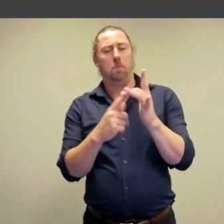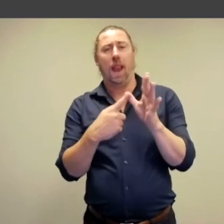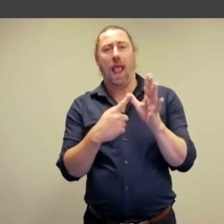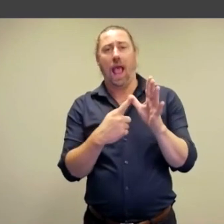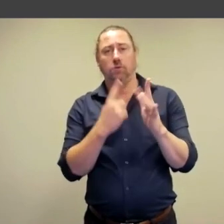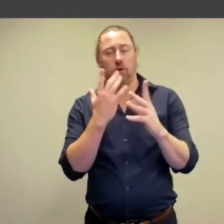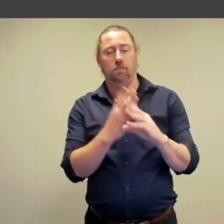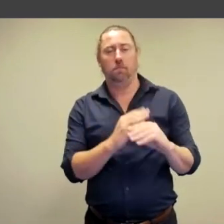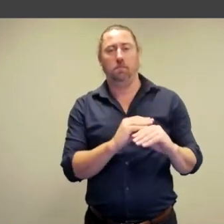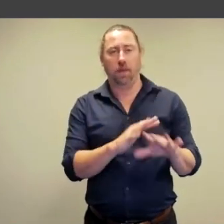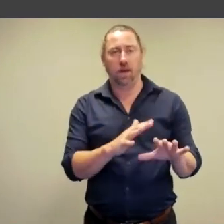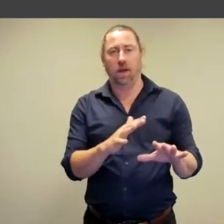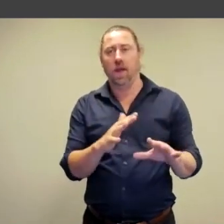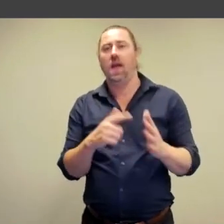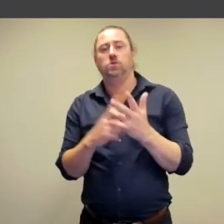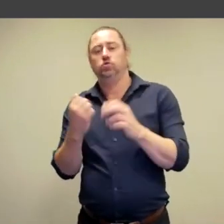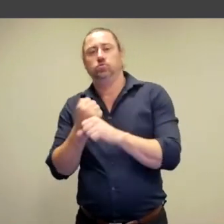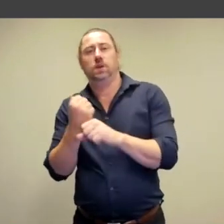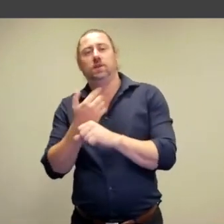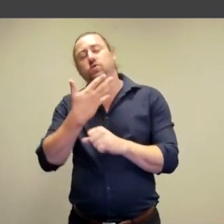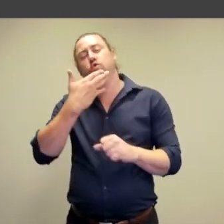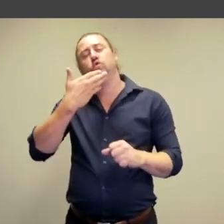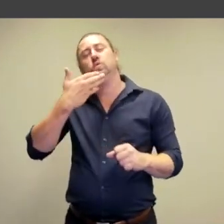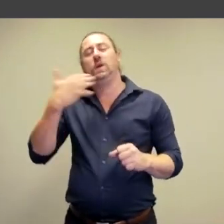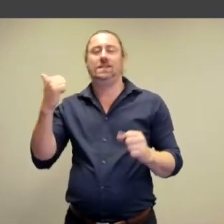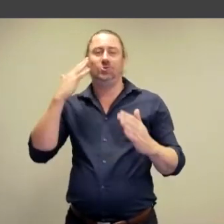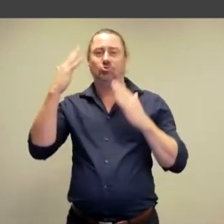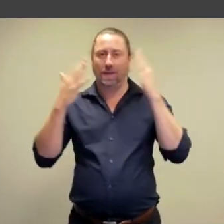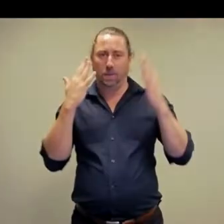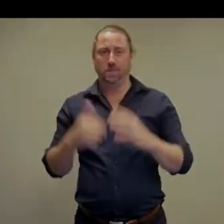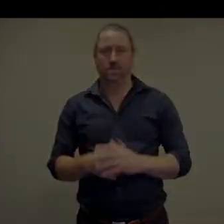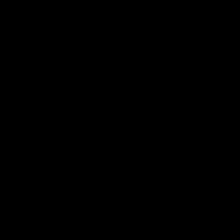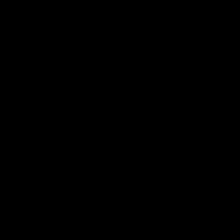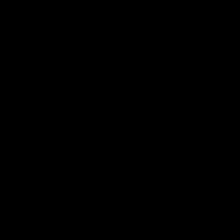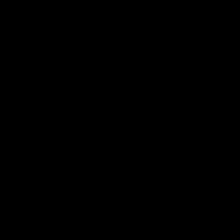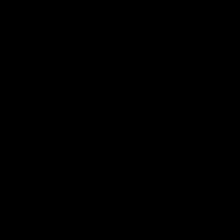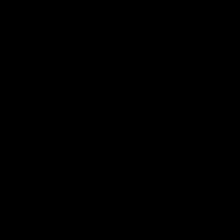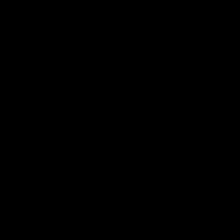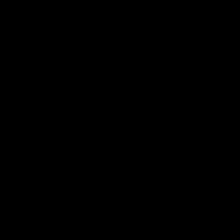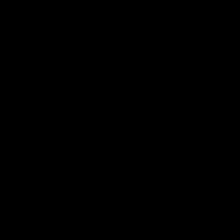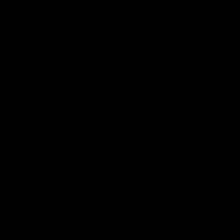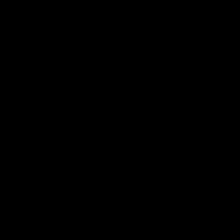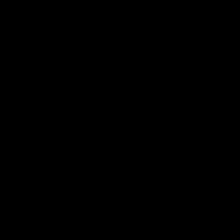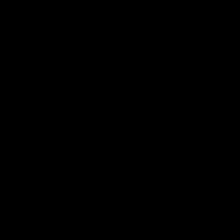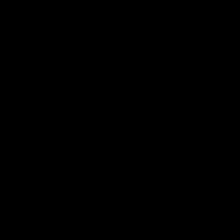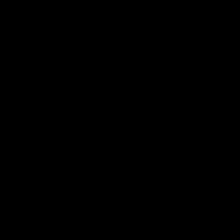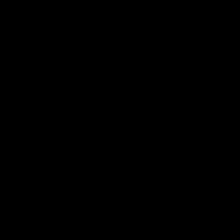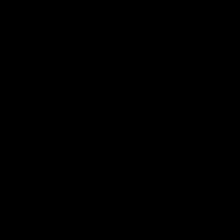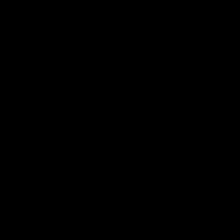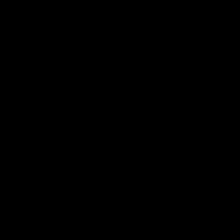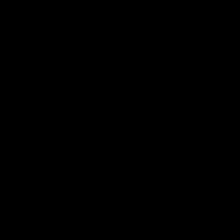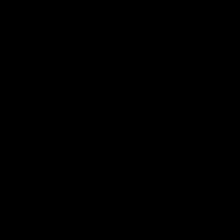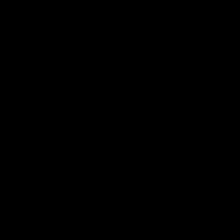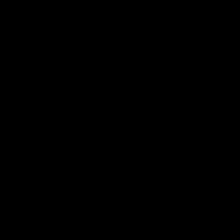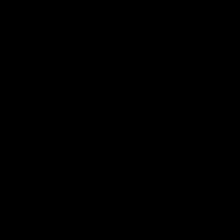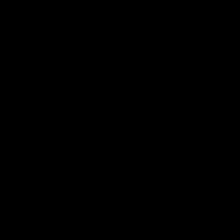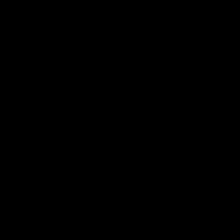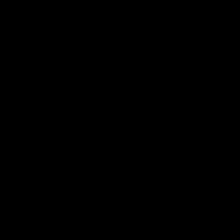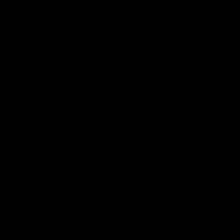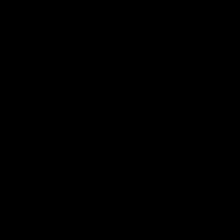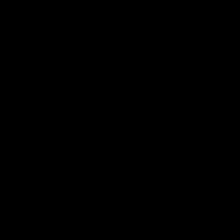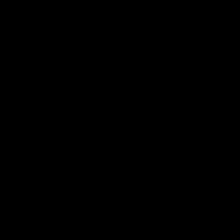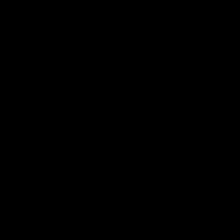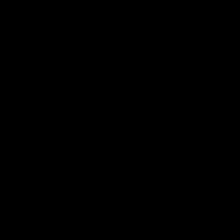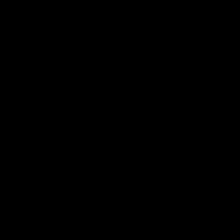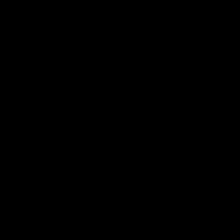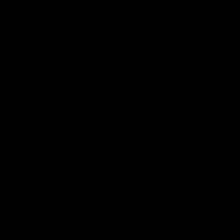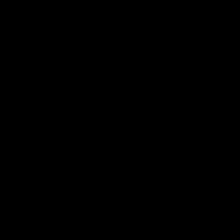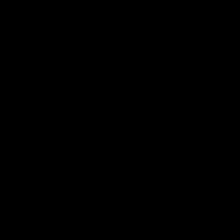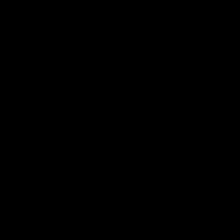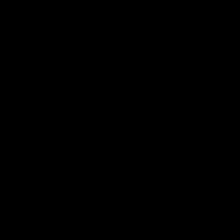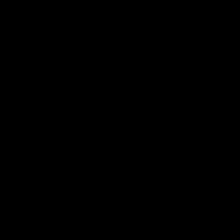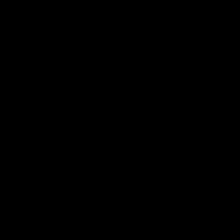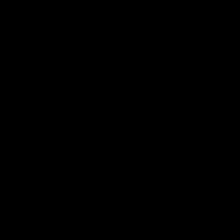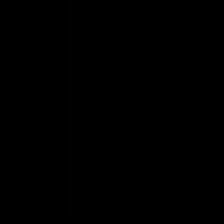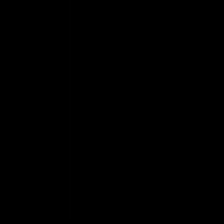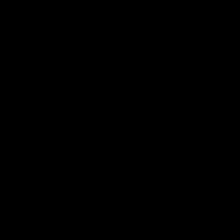generating sweet dreams.